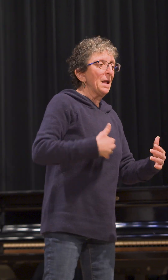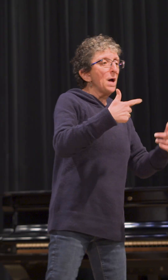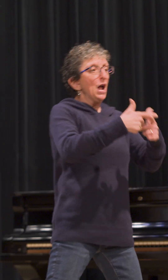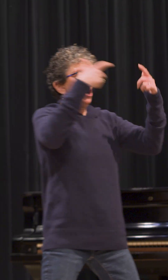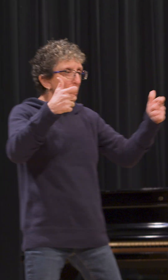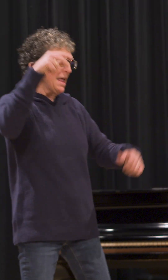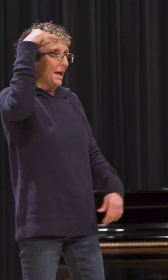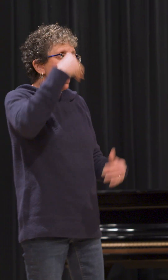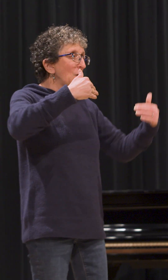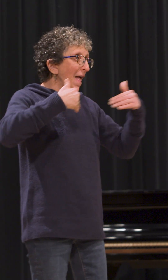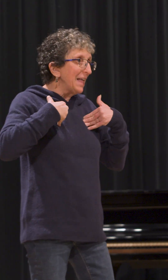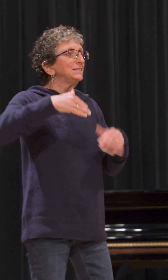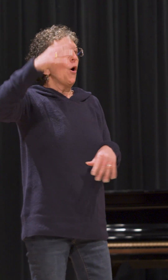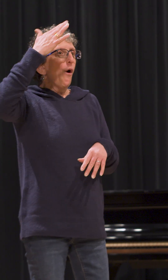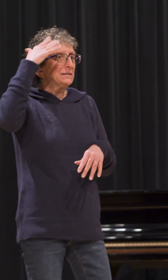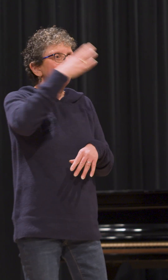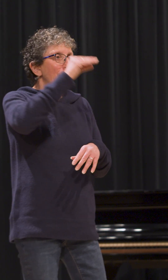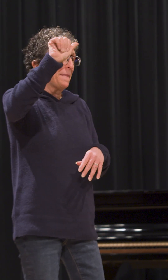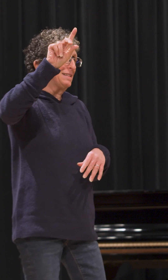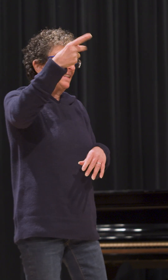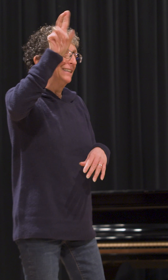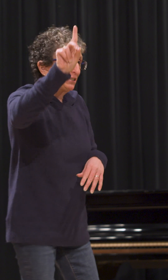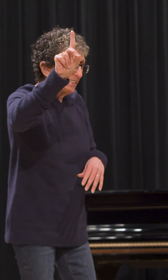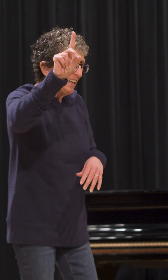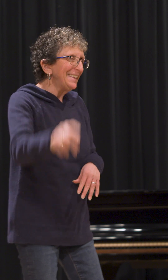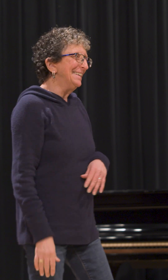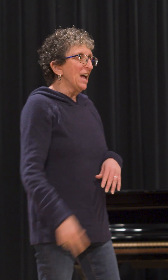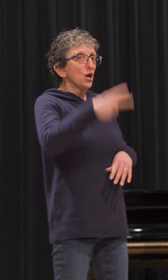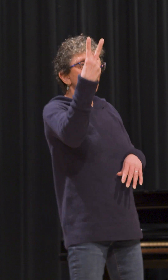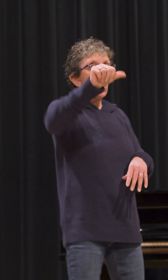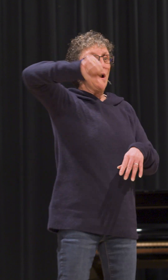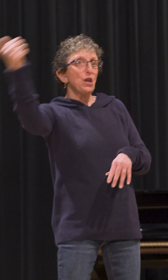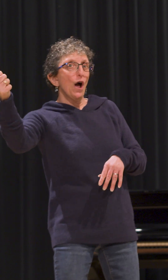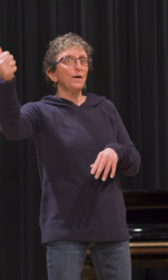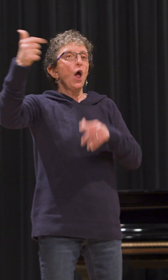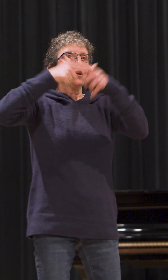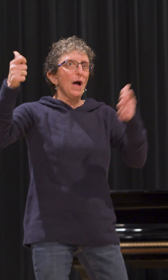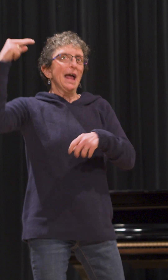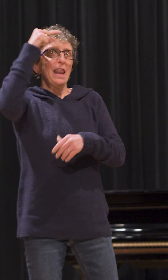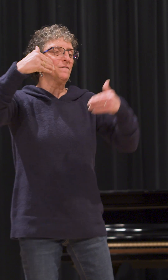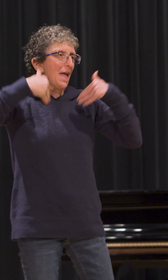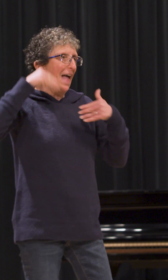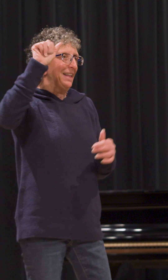I have two nephews that have autism. I have a great nephew who has autism and ADHD. I have